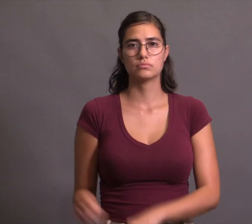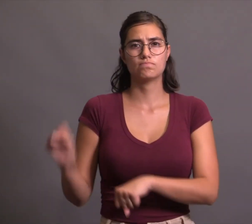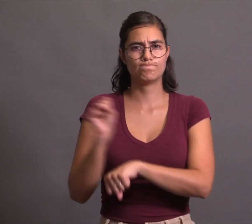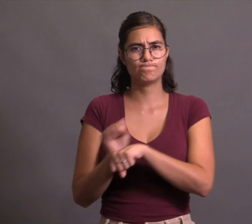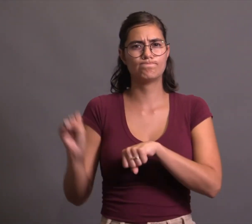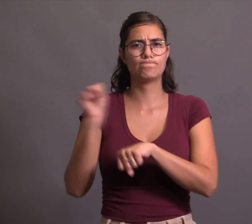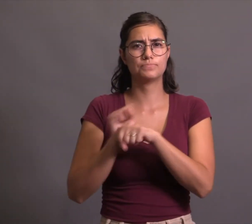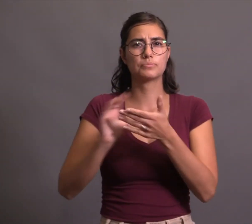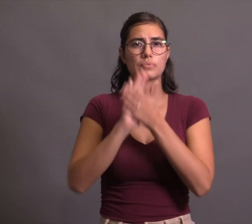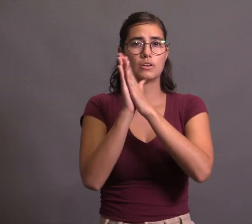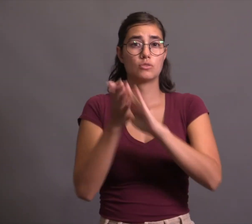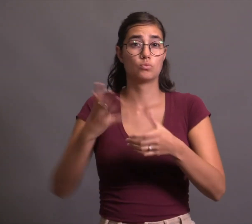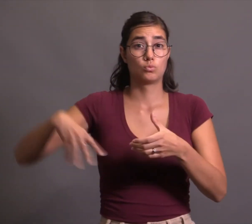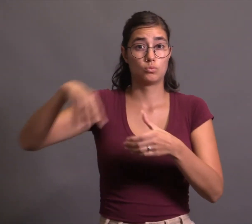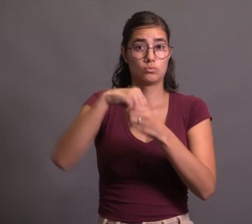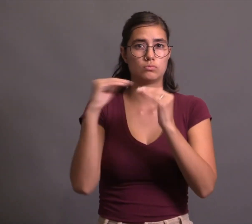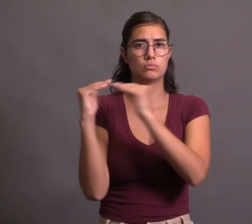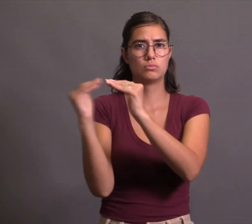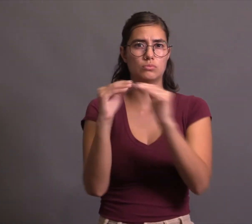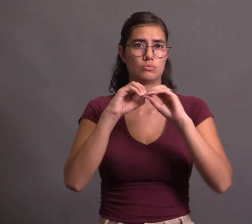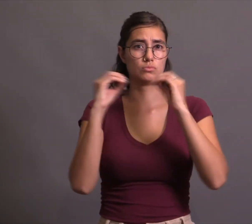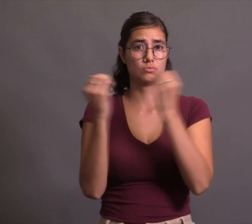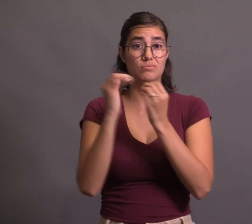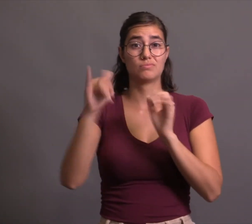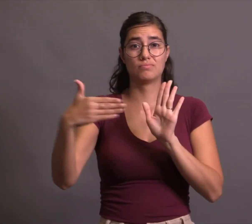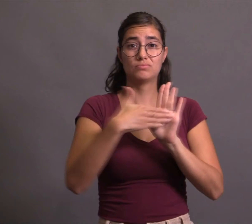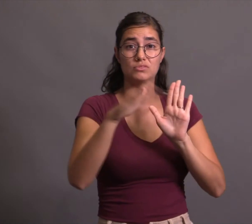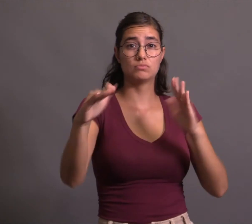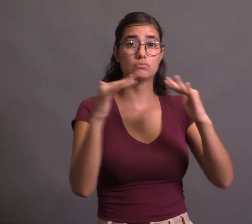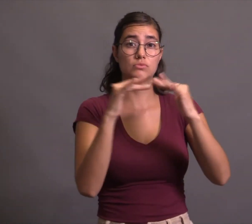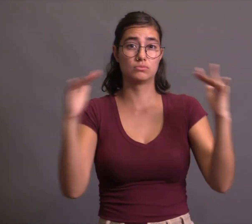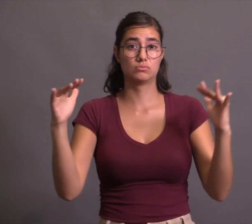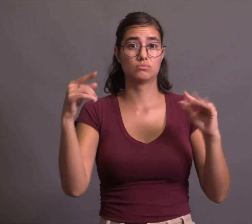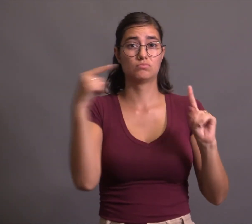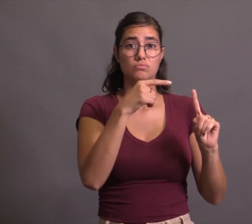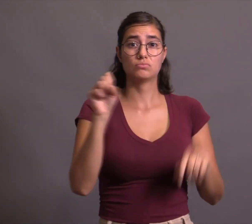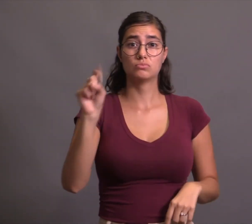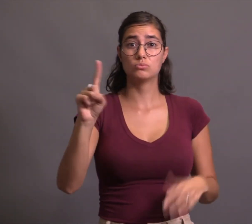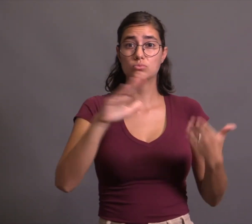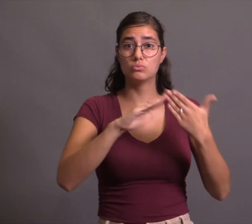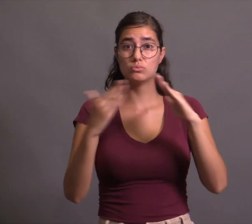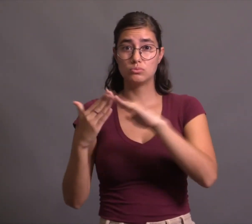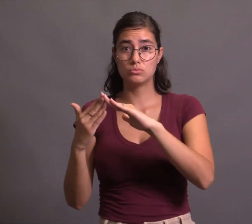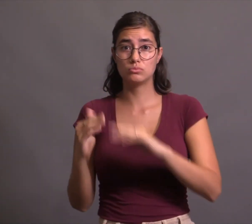Work to become an inclusive and equitable organization that reflects the diversity of the San Diego community.